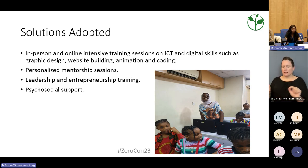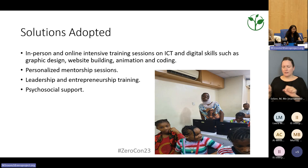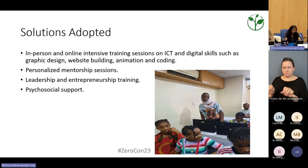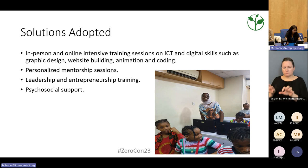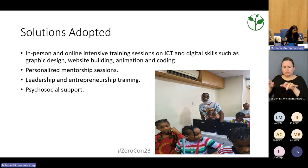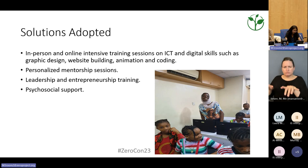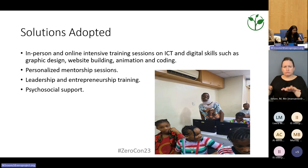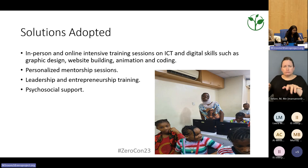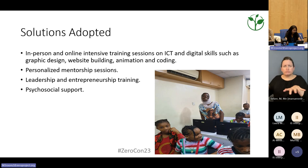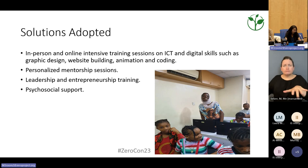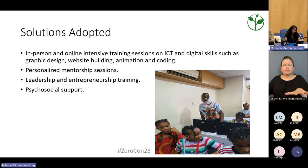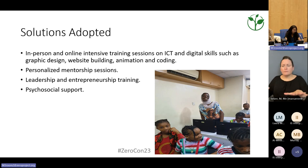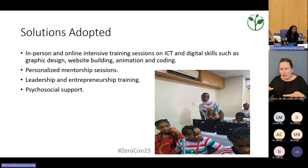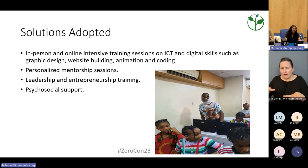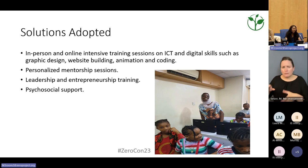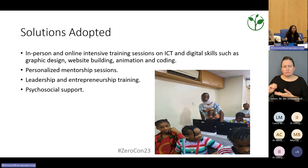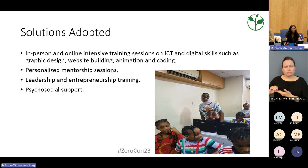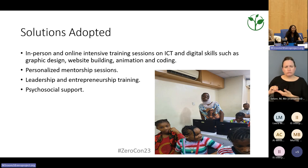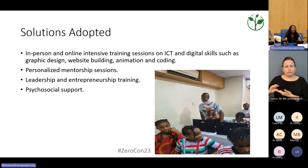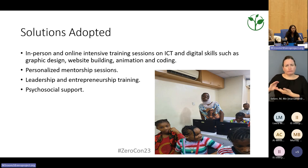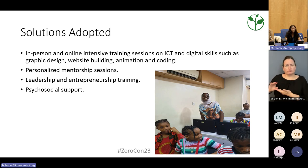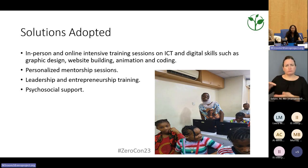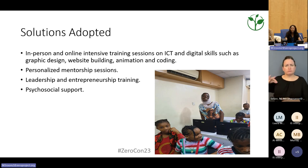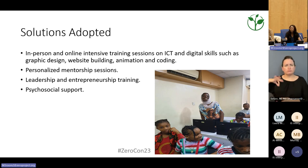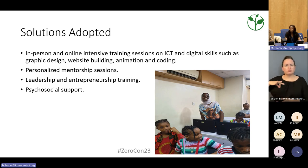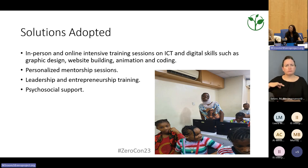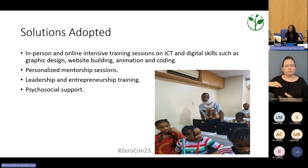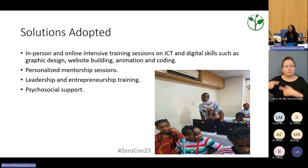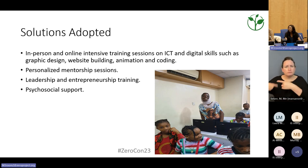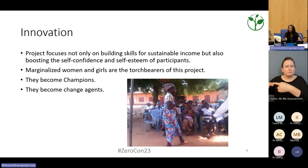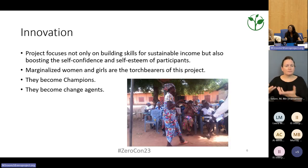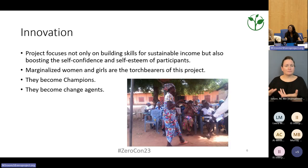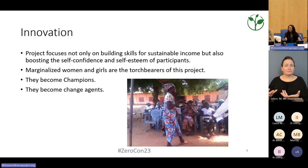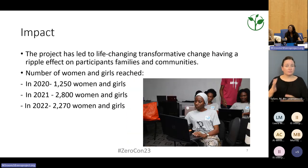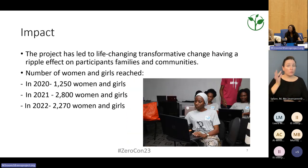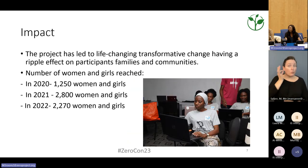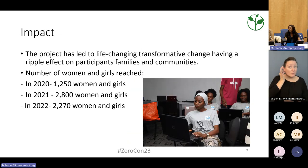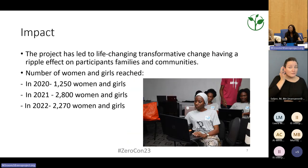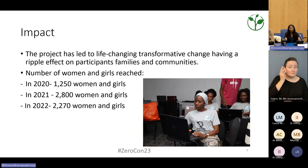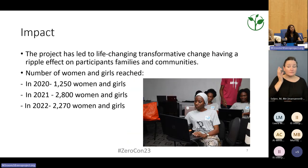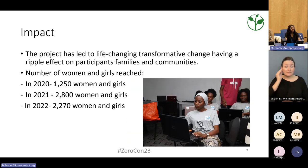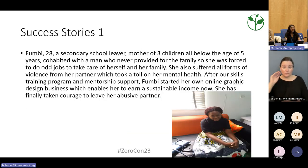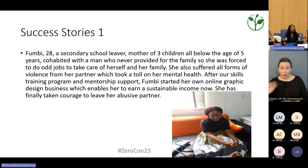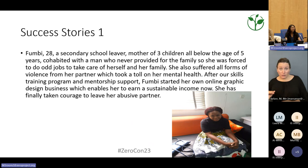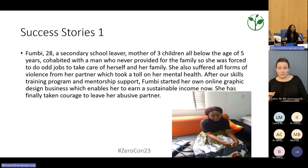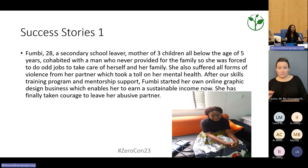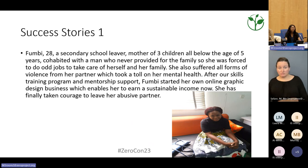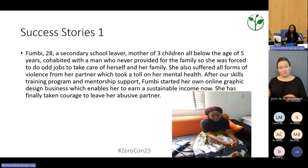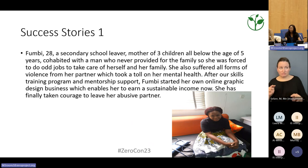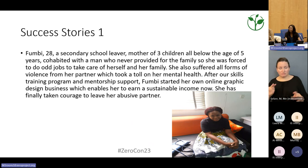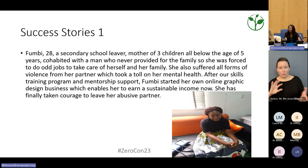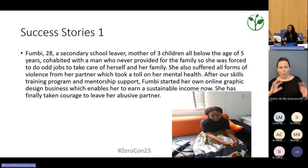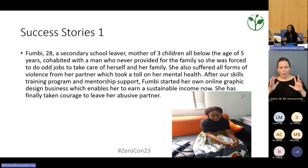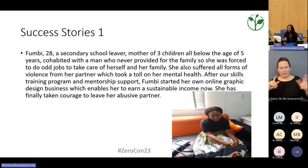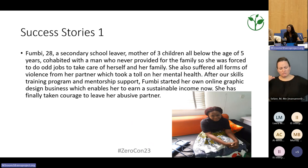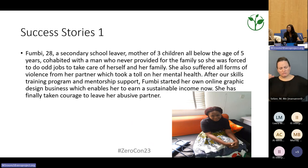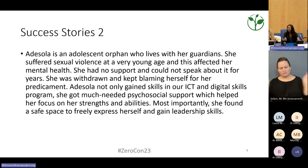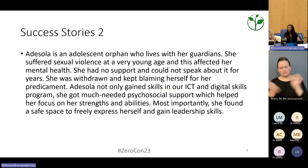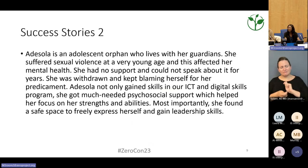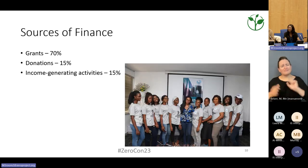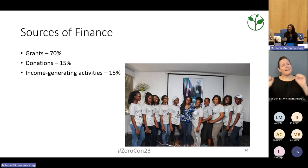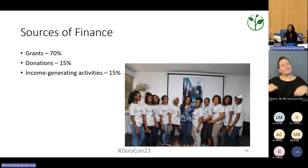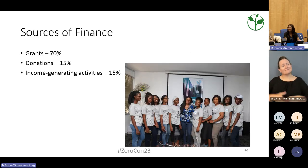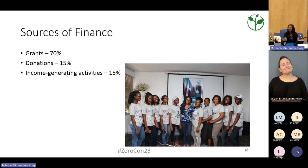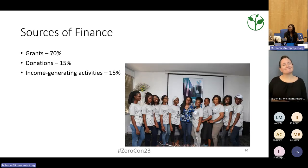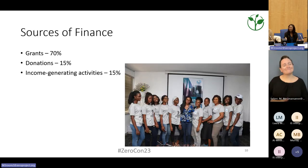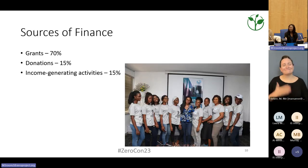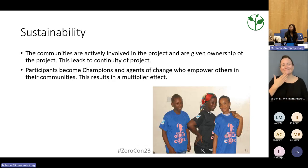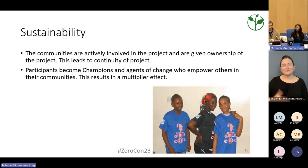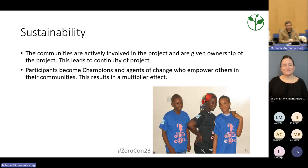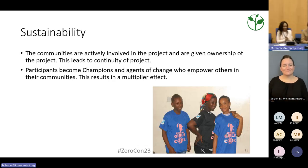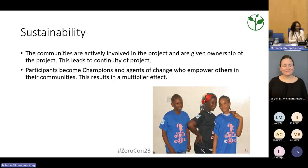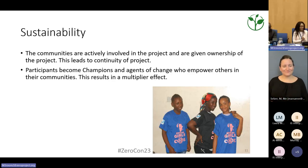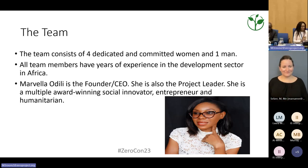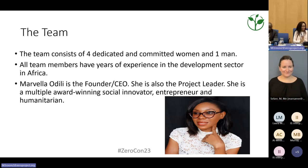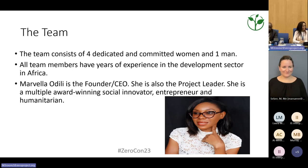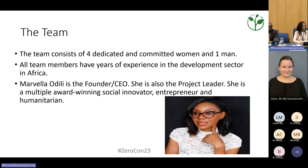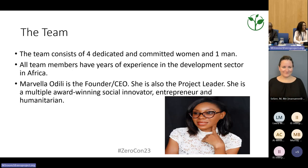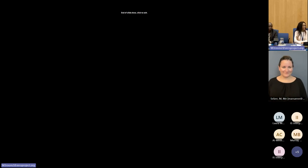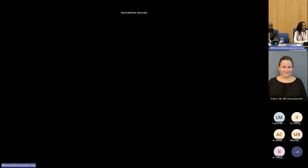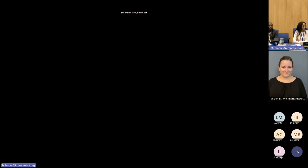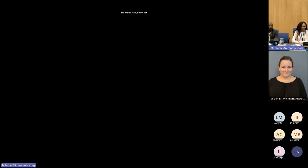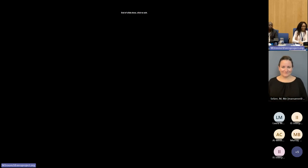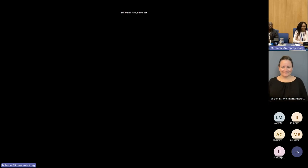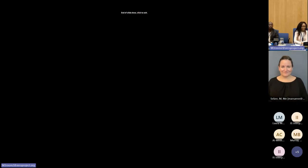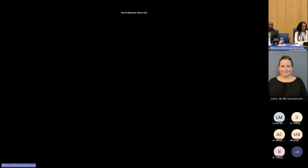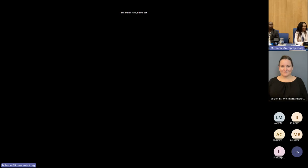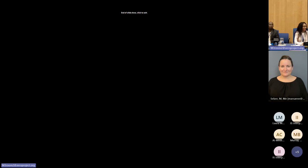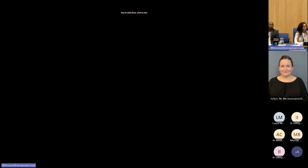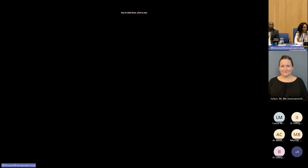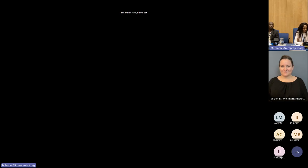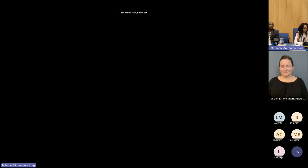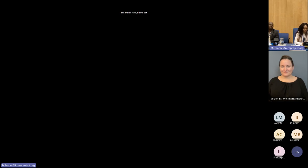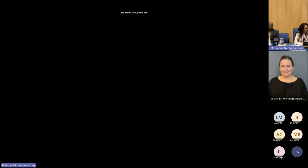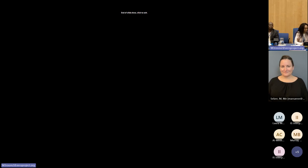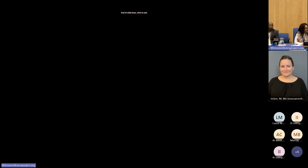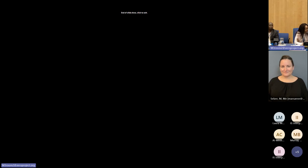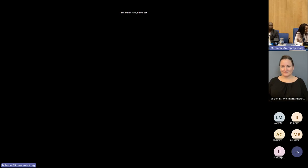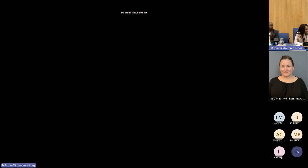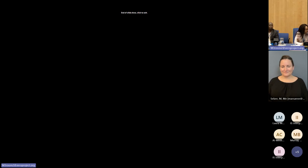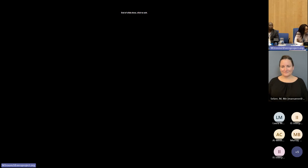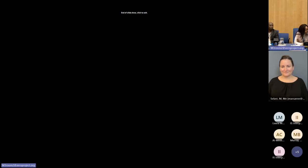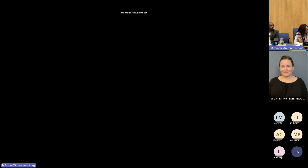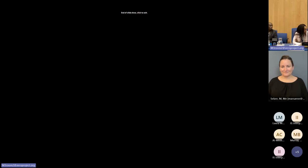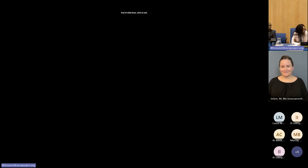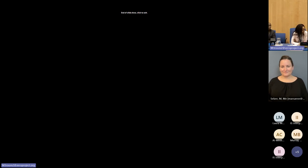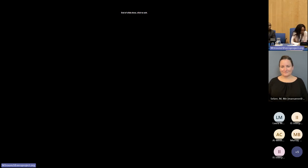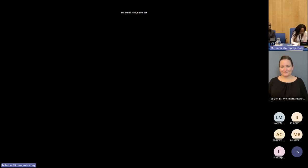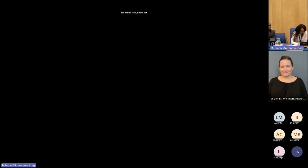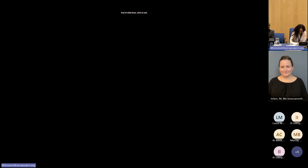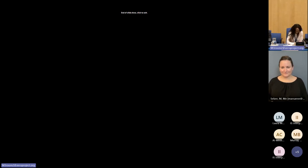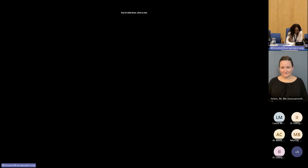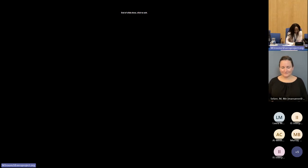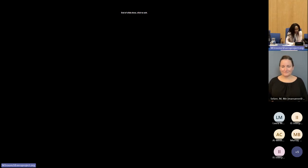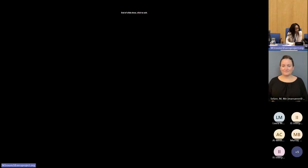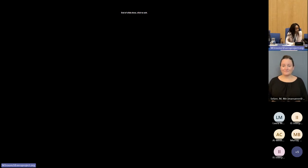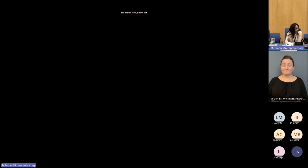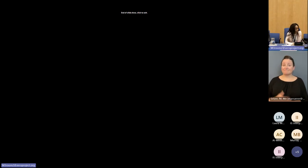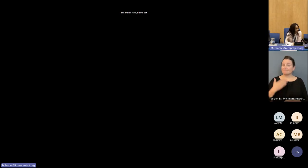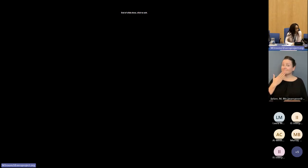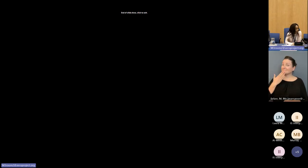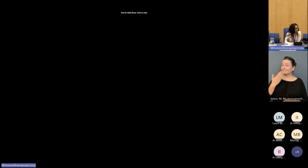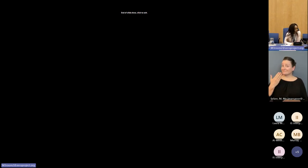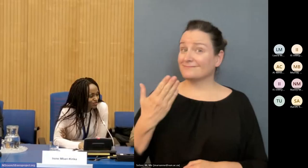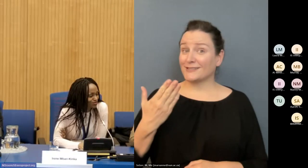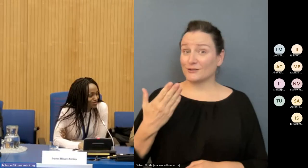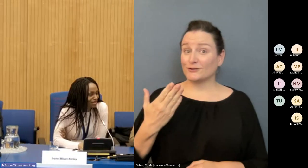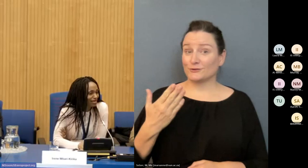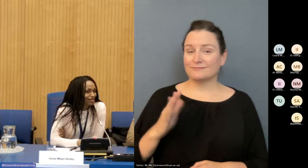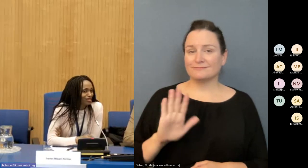change. Women and girls can change the world. Thank you. Taking us to the work you are doing.